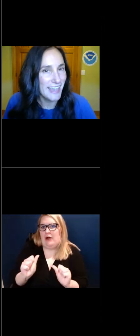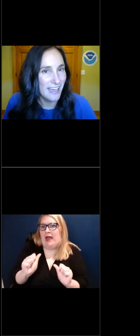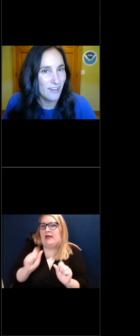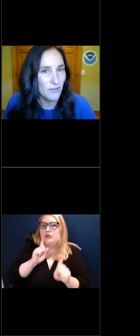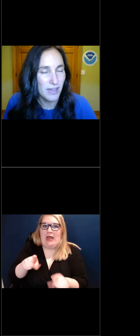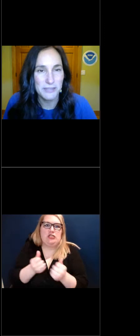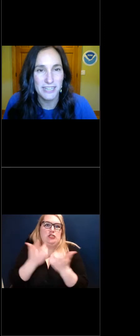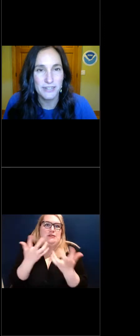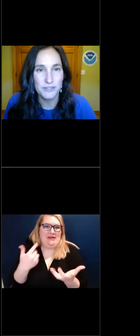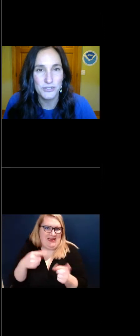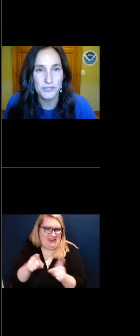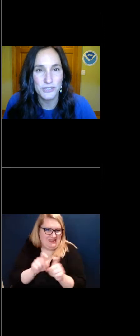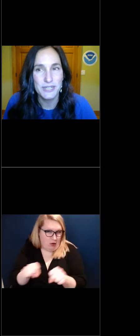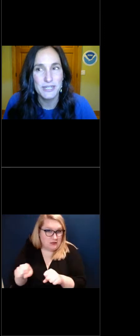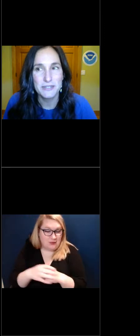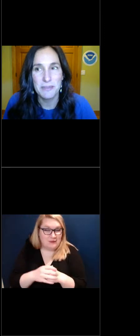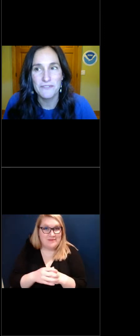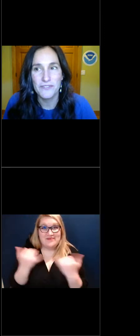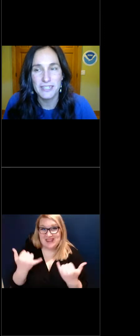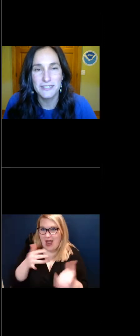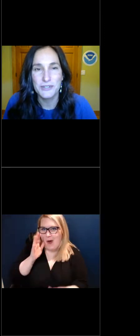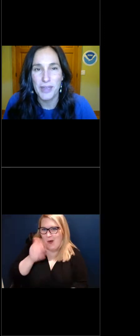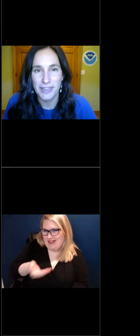And now I'm going to introduce you to my friend, Greg.